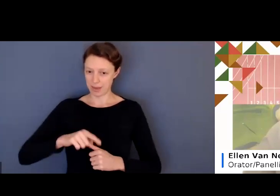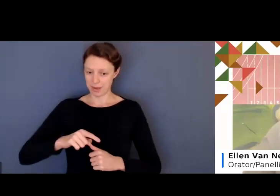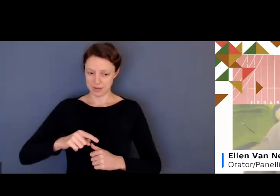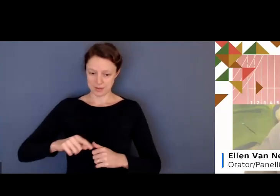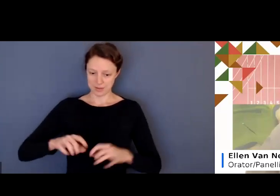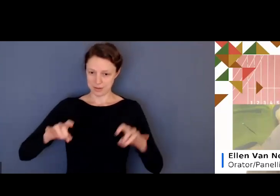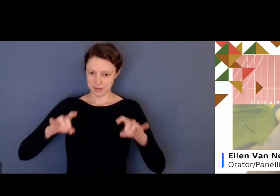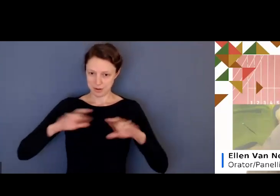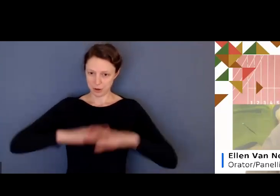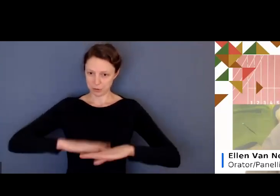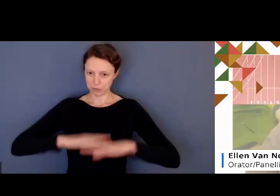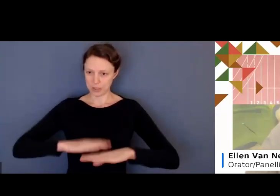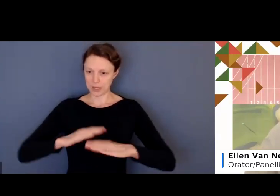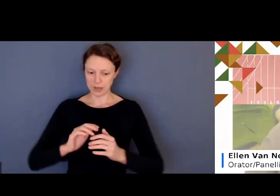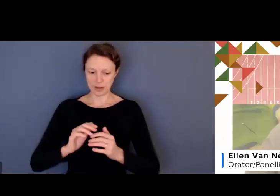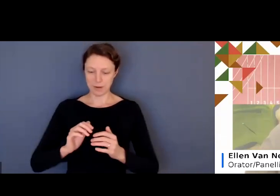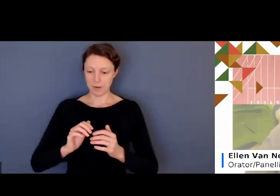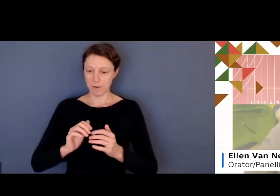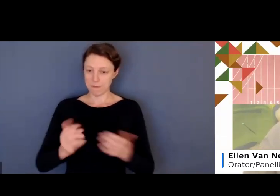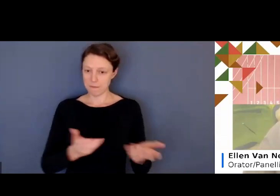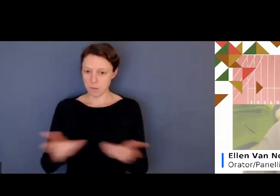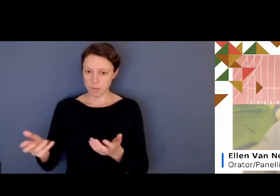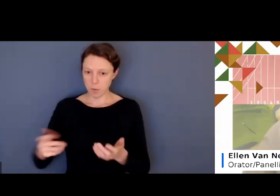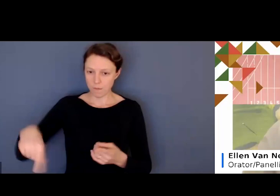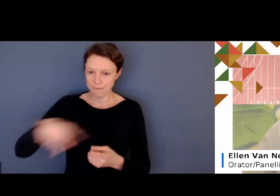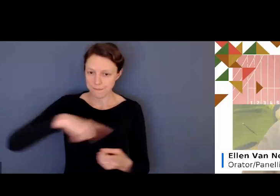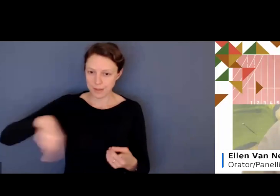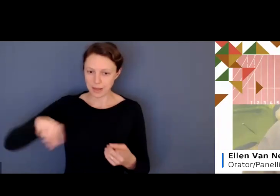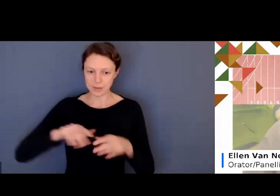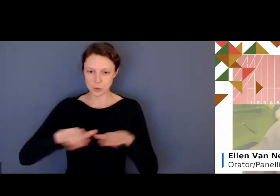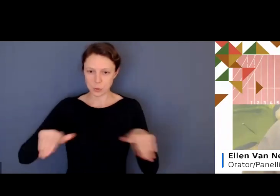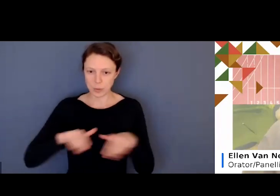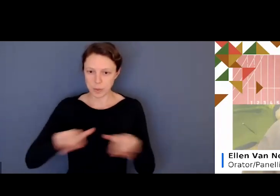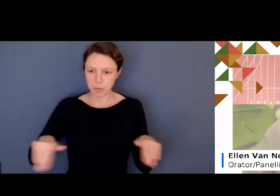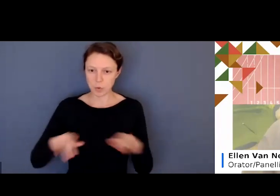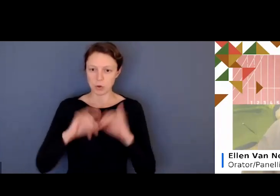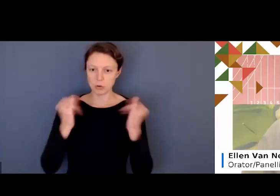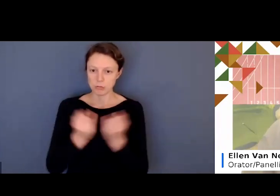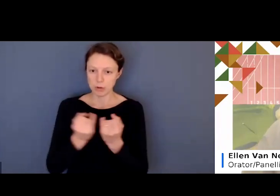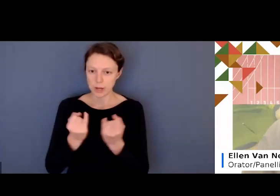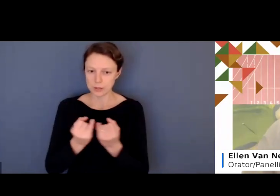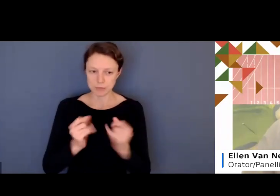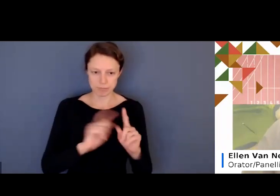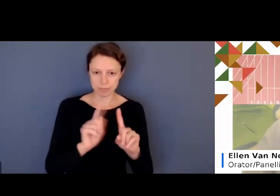the public park, the swimming pool, the local beach, the gym.